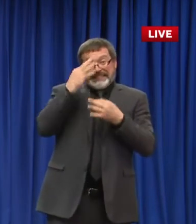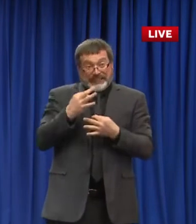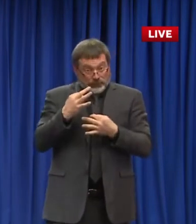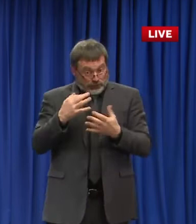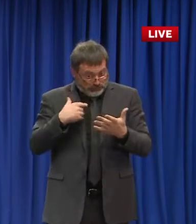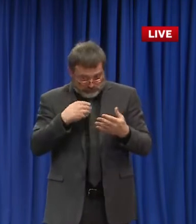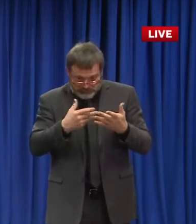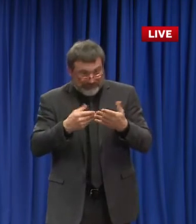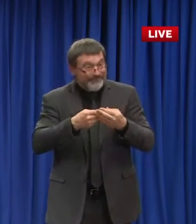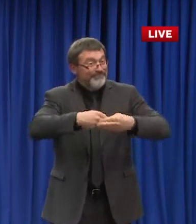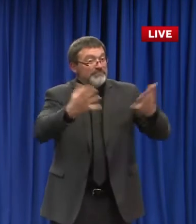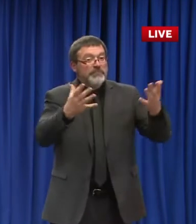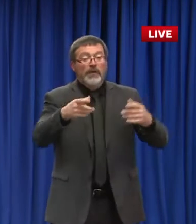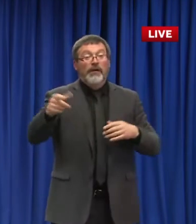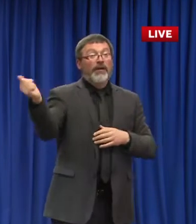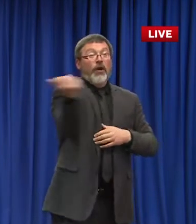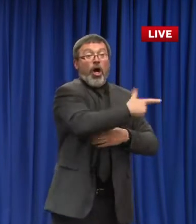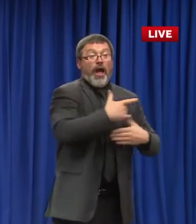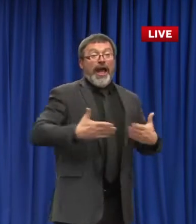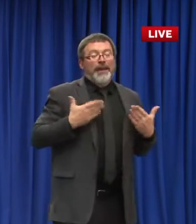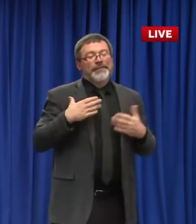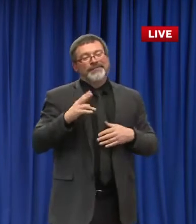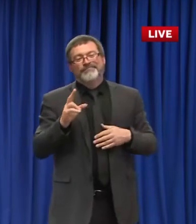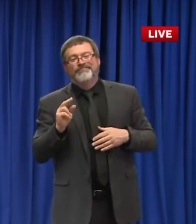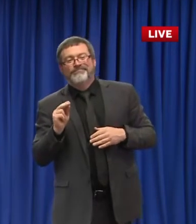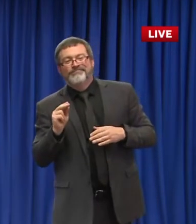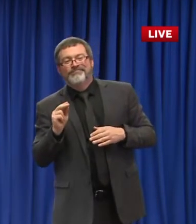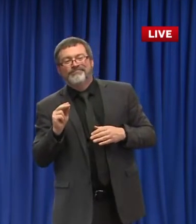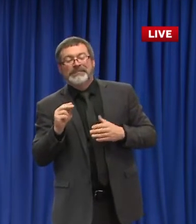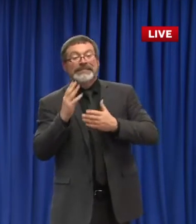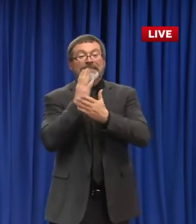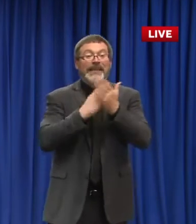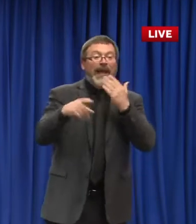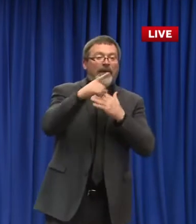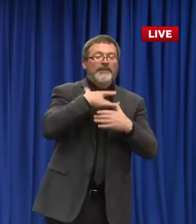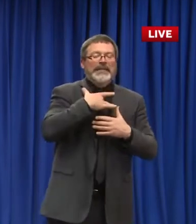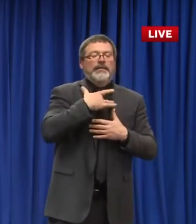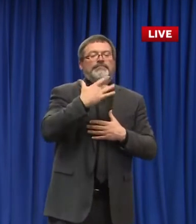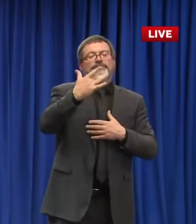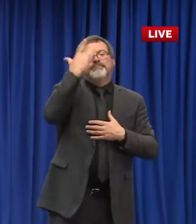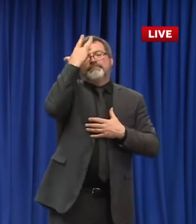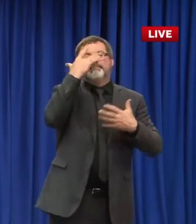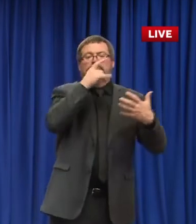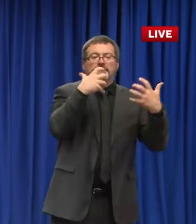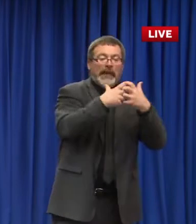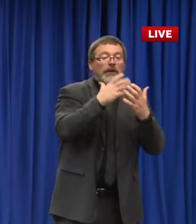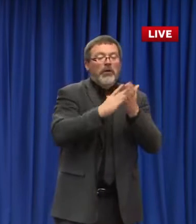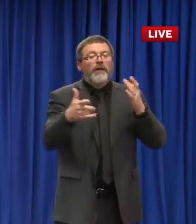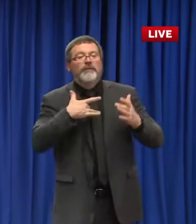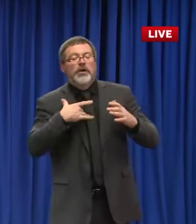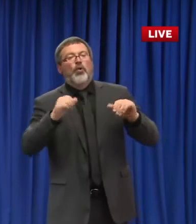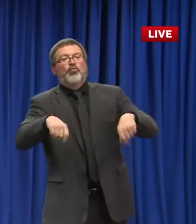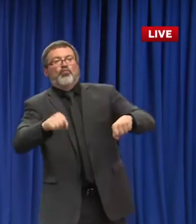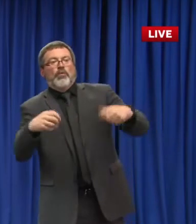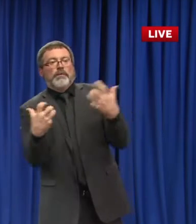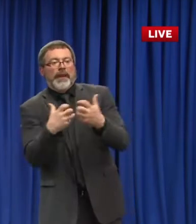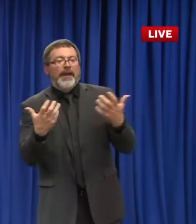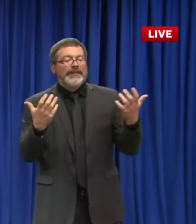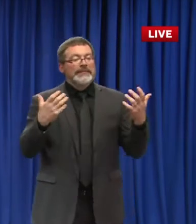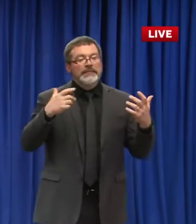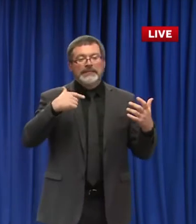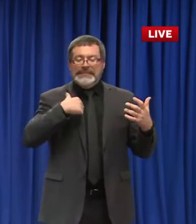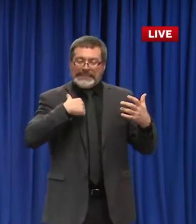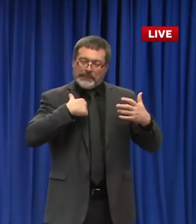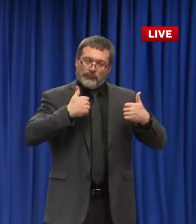THE DECISIONS AREN’T GOING TO MAKE EVERYONE HAPPY PER SE AND THAT MAYBE THE GUIDANCE WORKS FOR CERTAIN BUSINESSES, AND MAYBE THEY DON’T AND WE TRIED TO REALLY MAKE IT ACCOMMODATING FOR